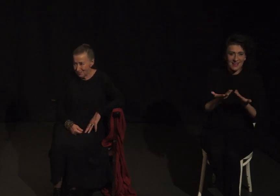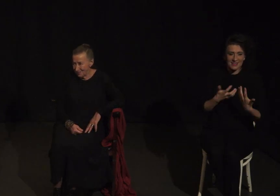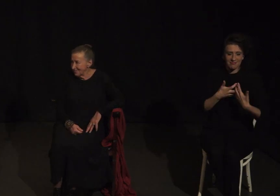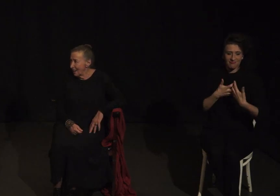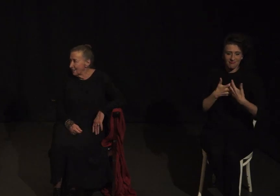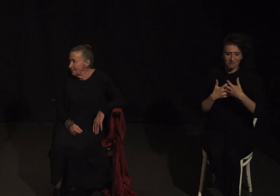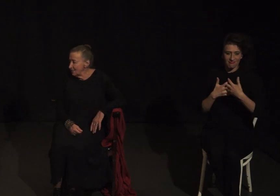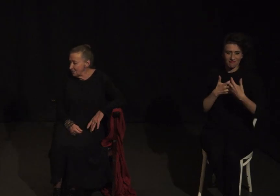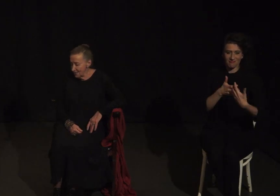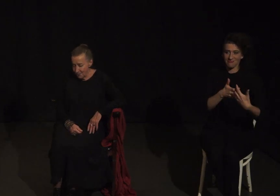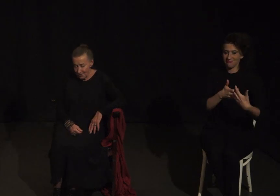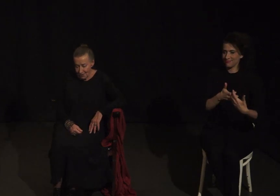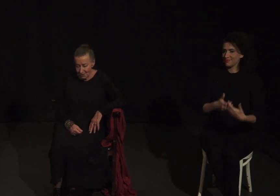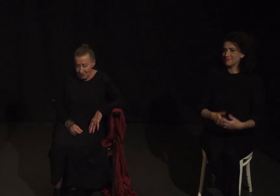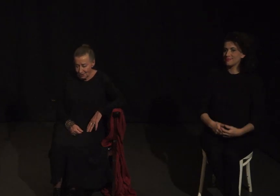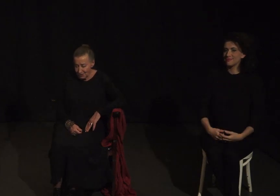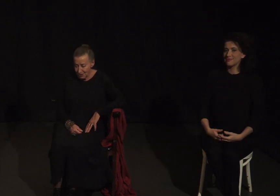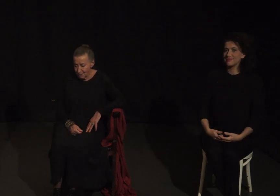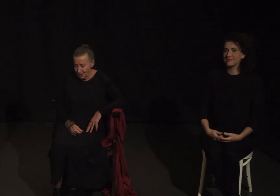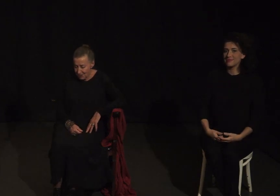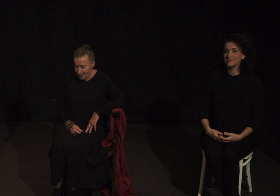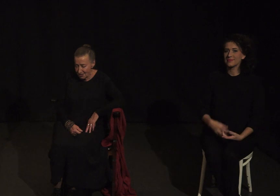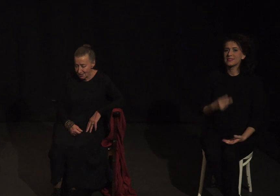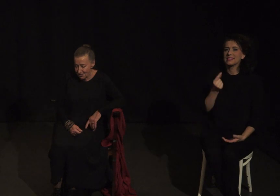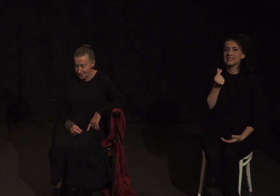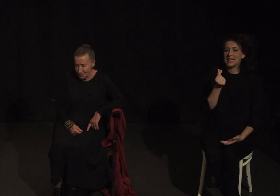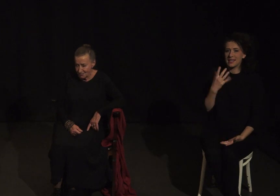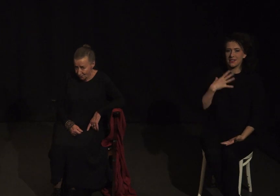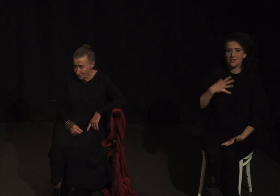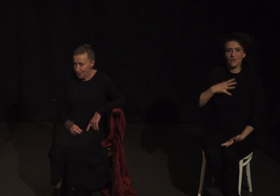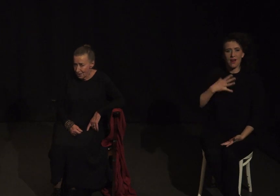"Ile Cię trzeba cenić, ten tylko się dowie..."